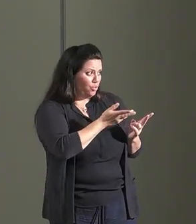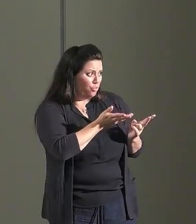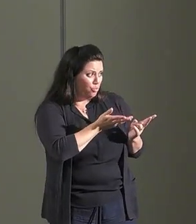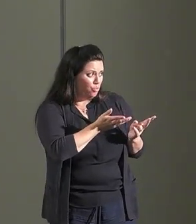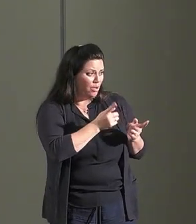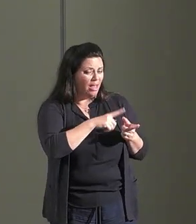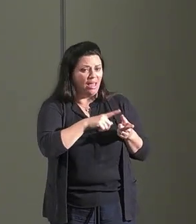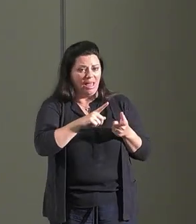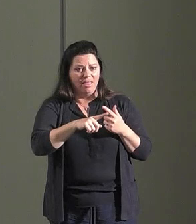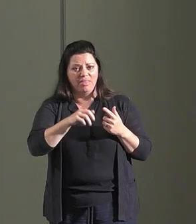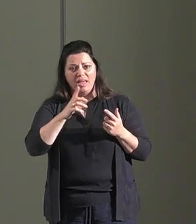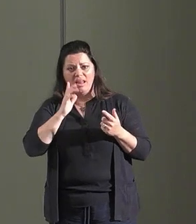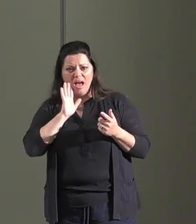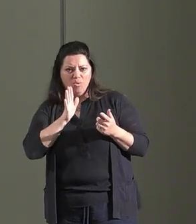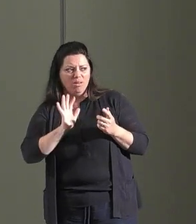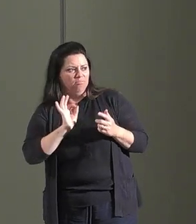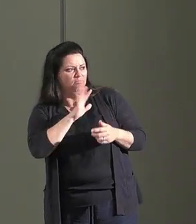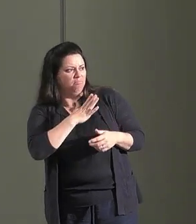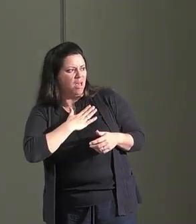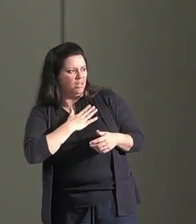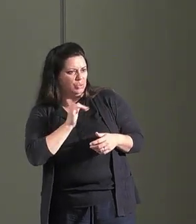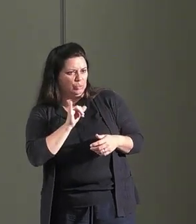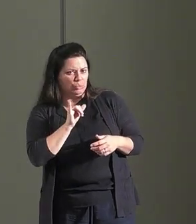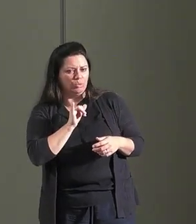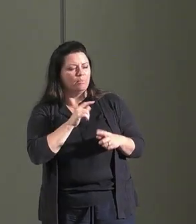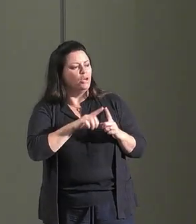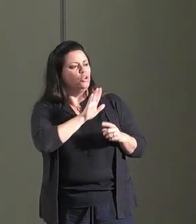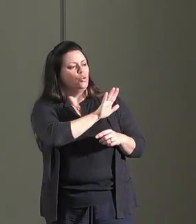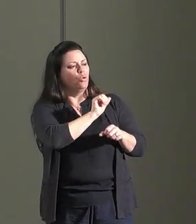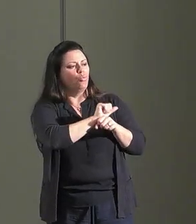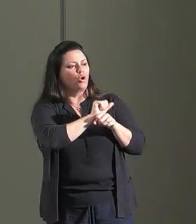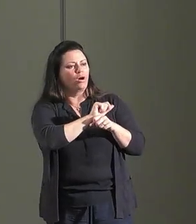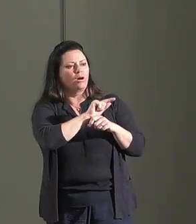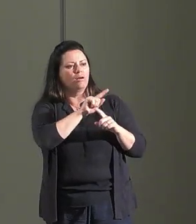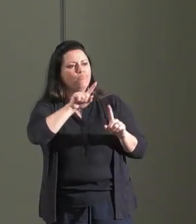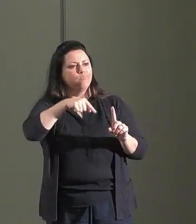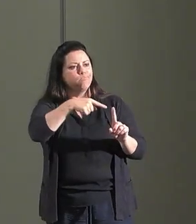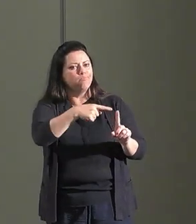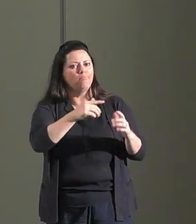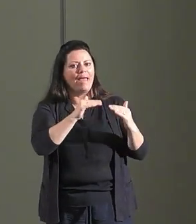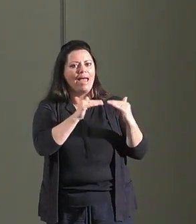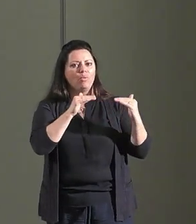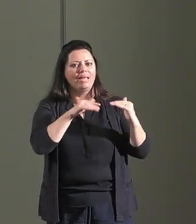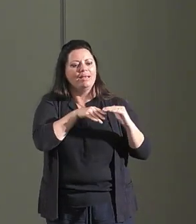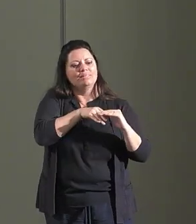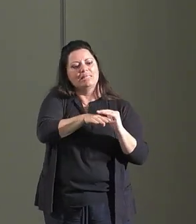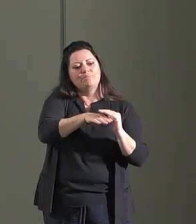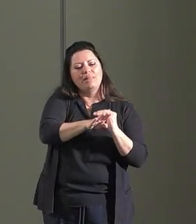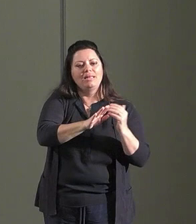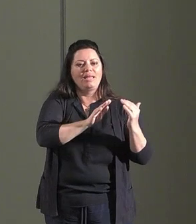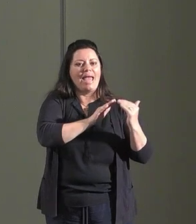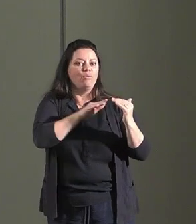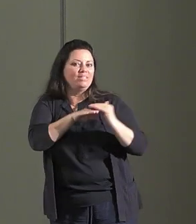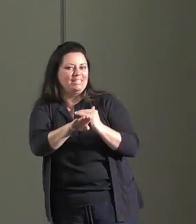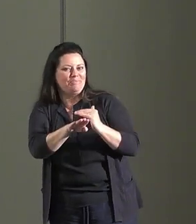I will chime in as well. In your work around equity accessibility Equitable Disability.